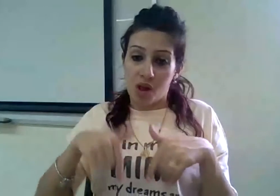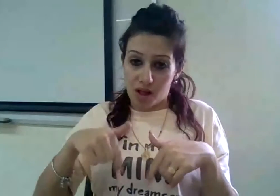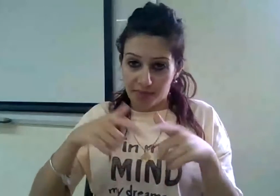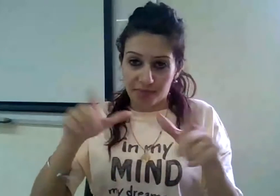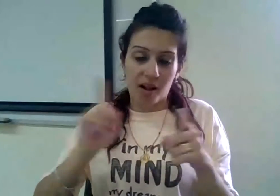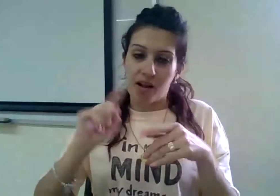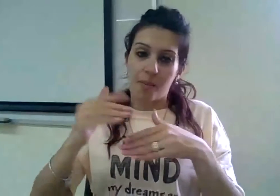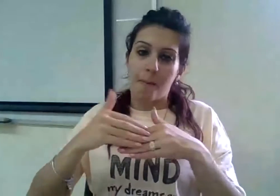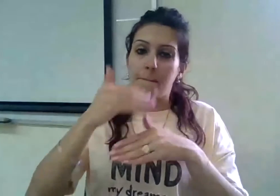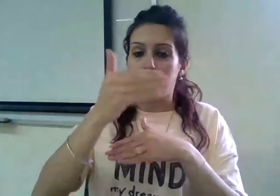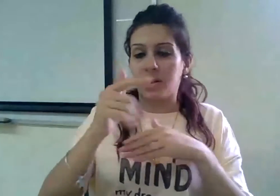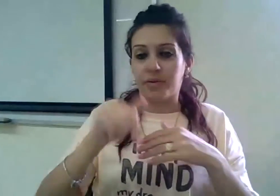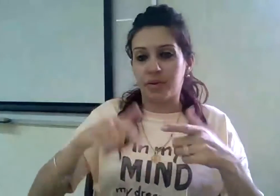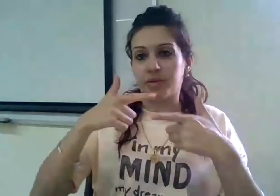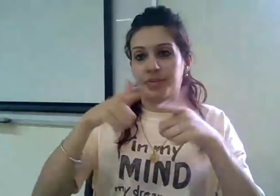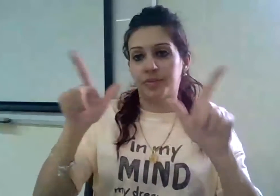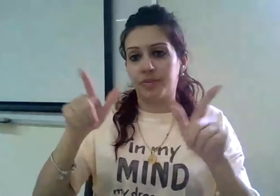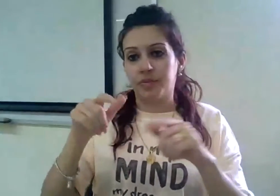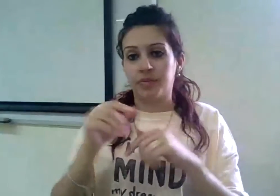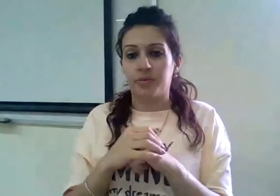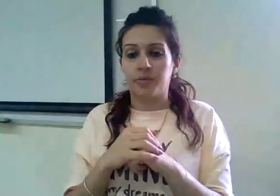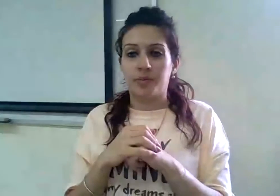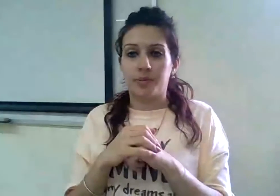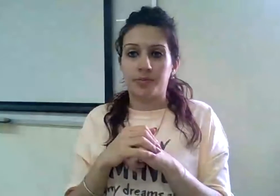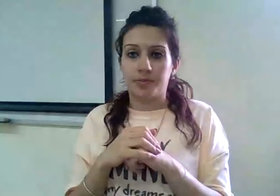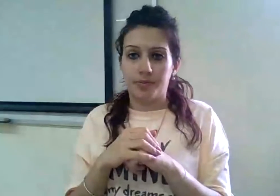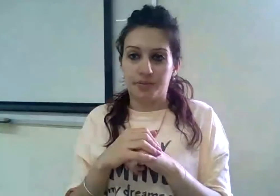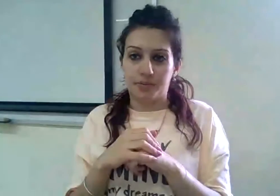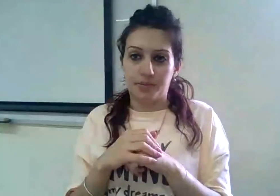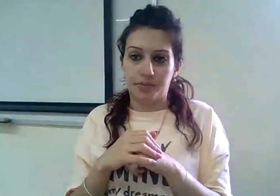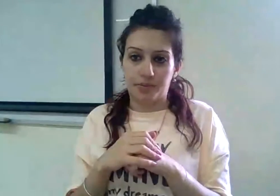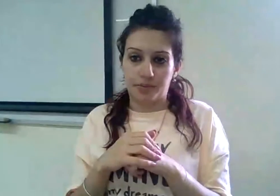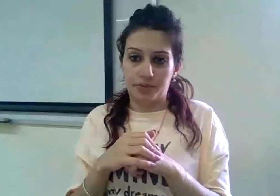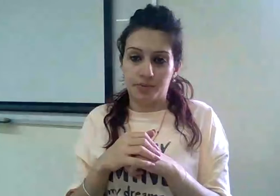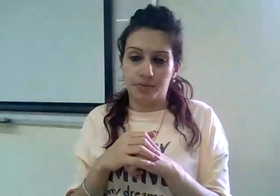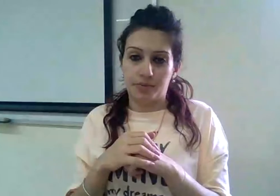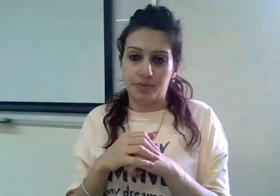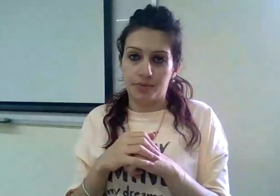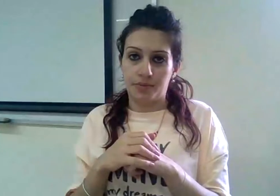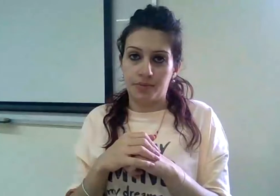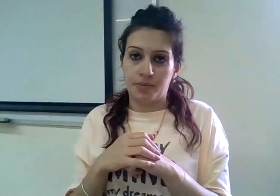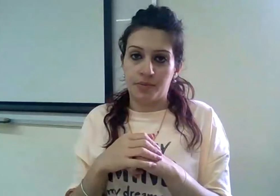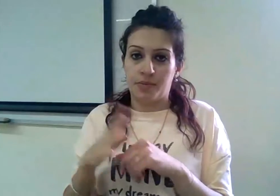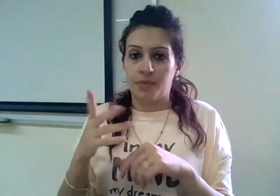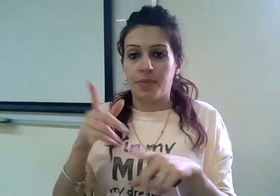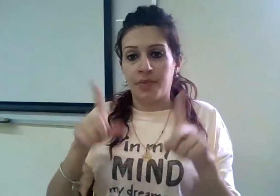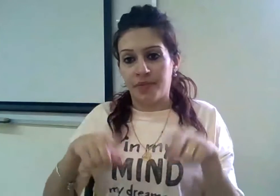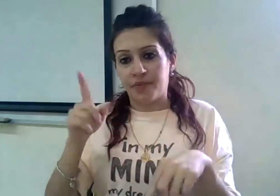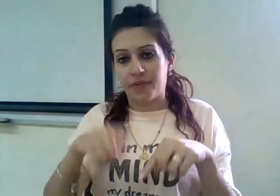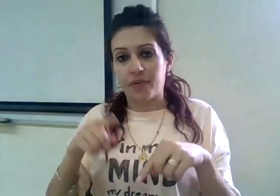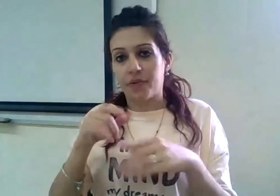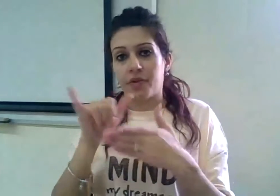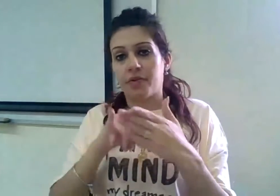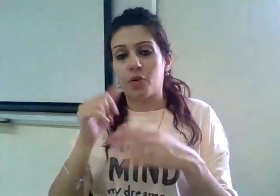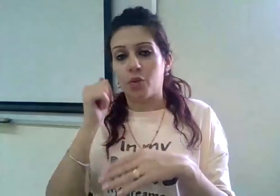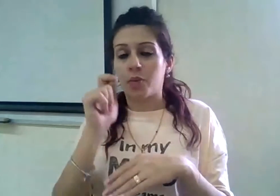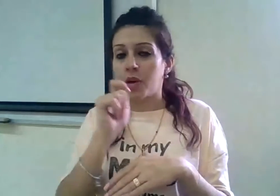So as we said, Audio and video function are switched off, but of course the chat can be seen.